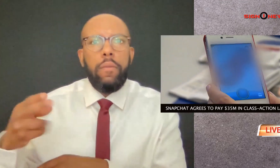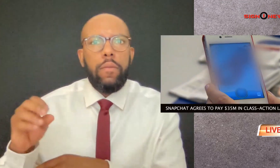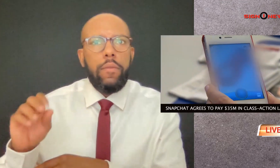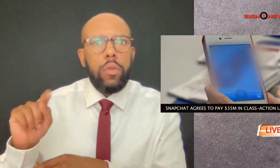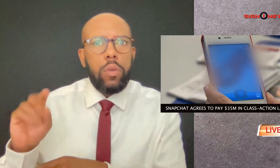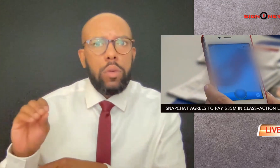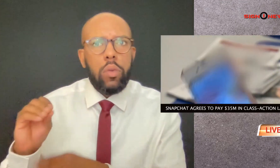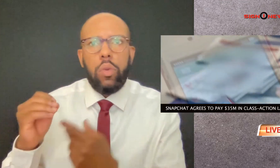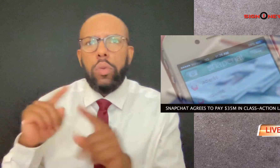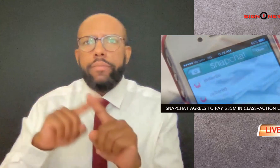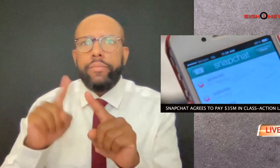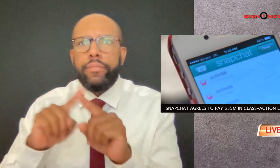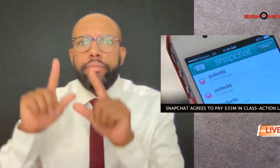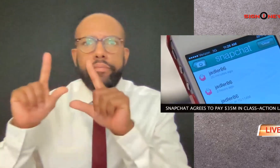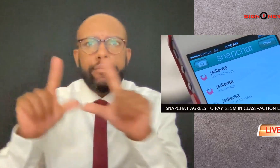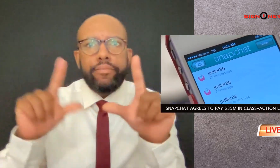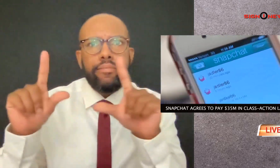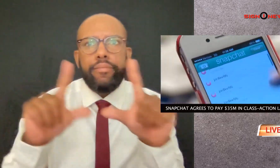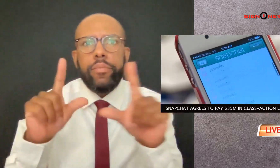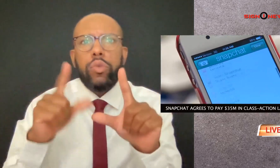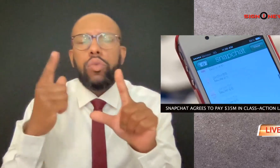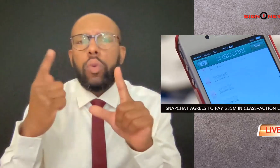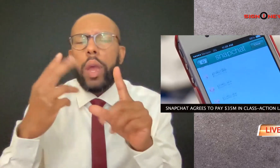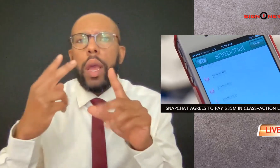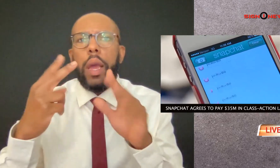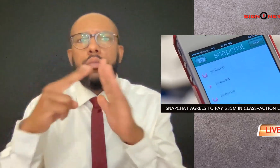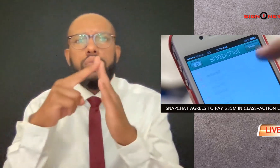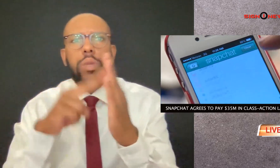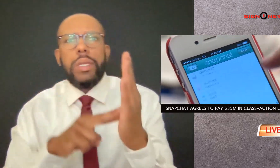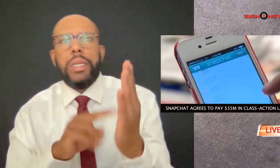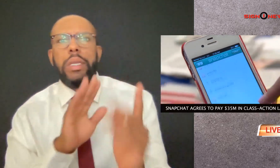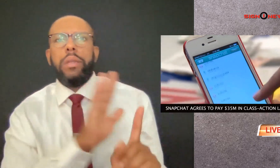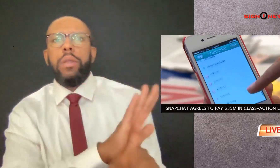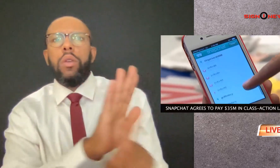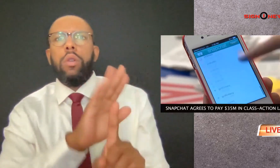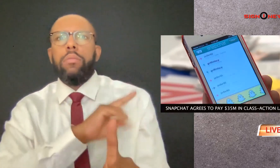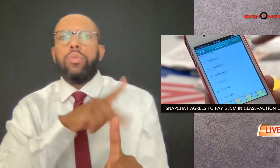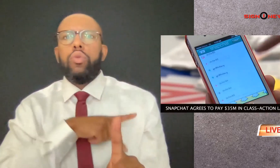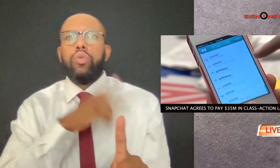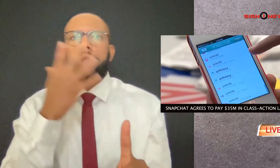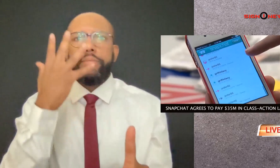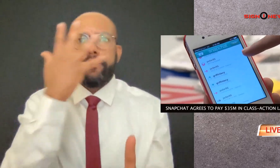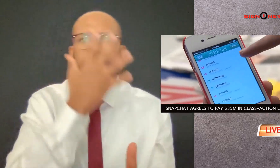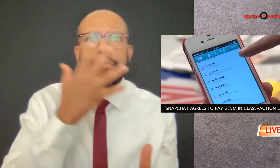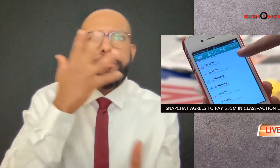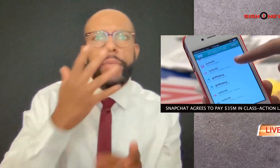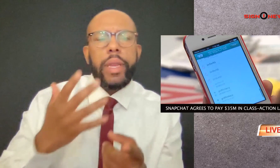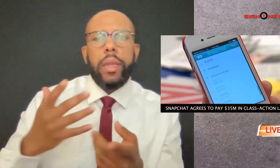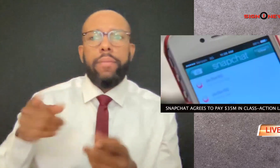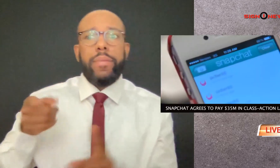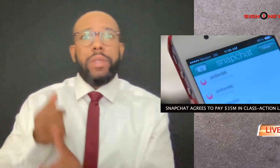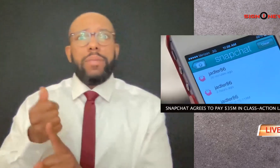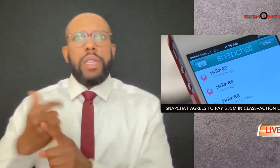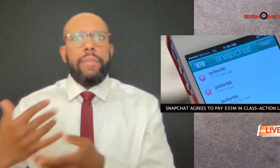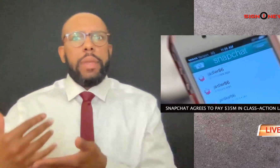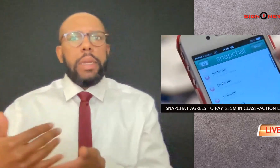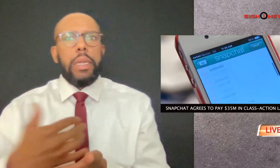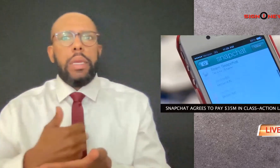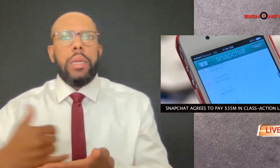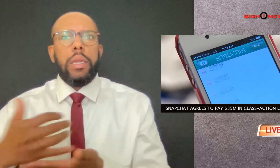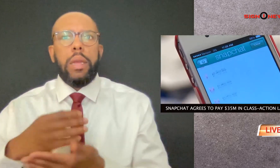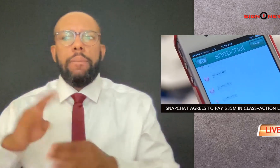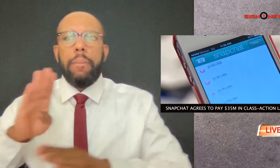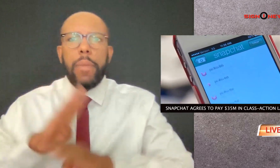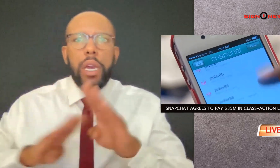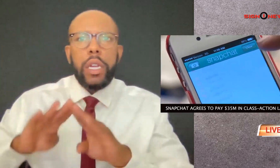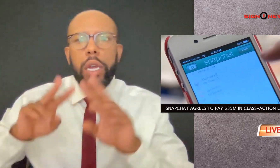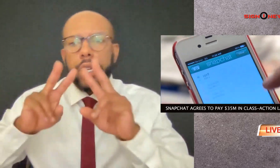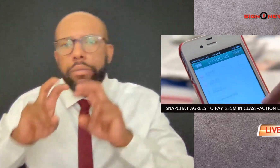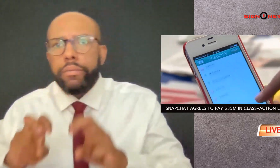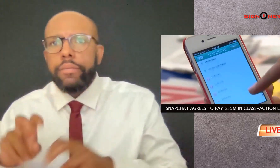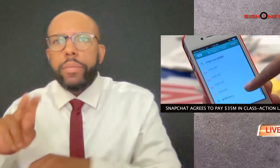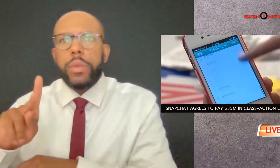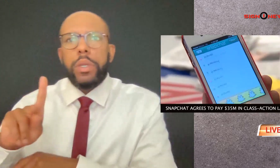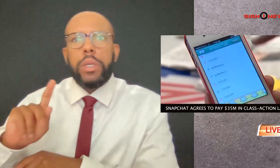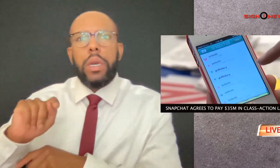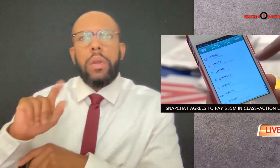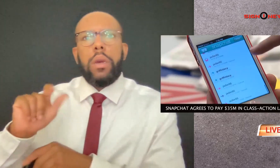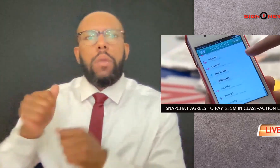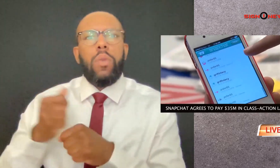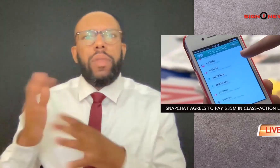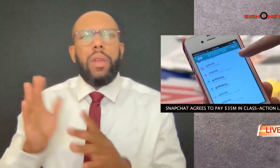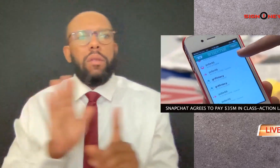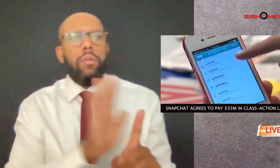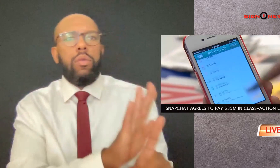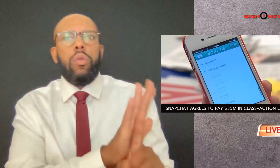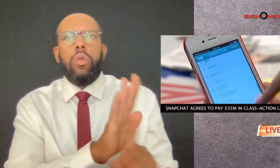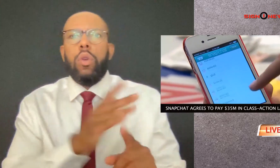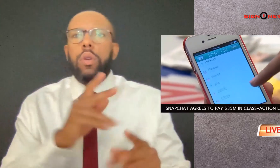its photo filters to scan a person's facial features and collect biometric data without